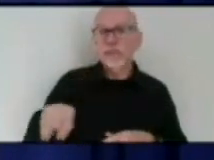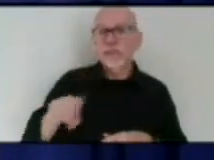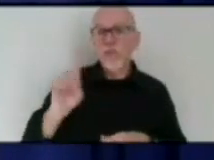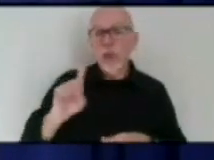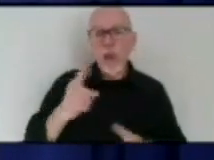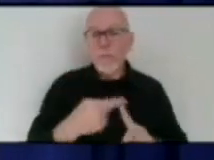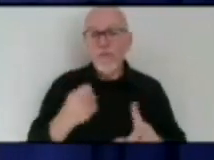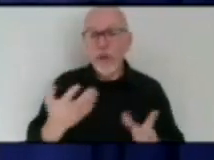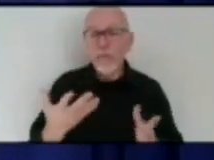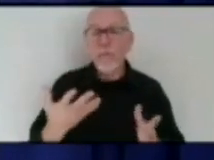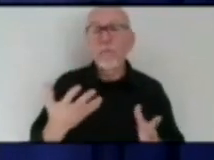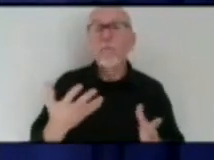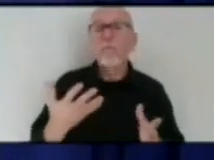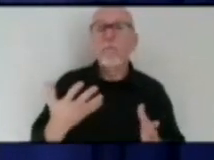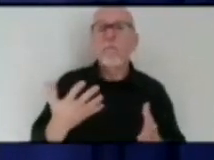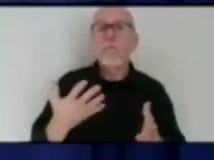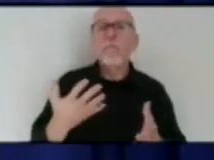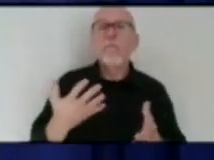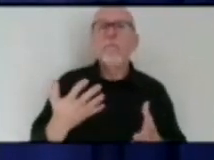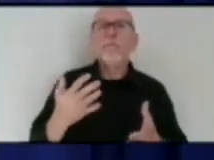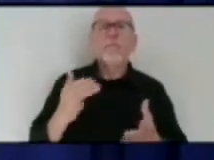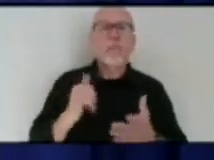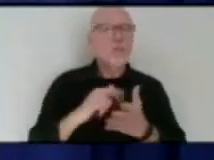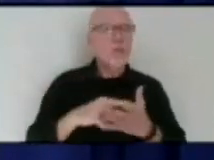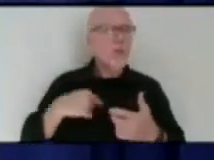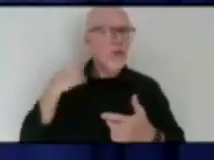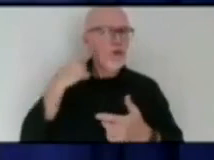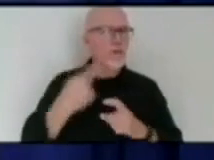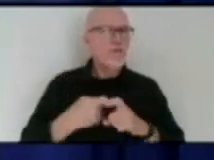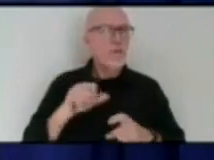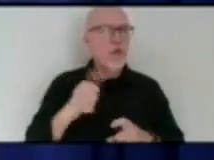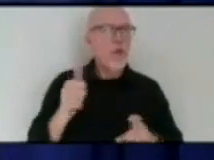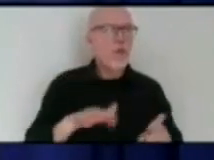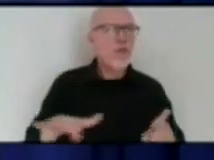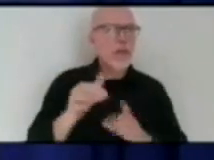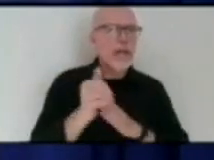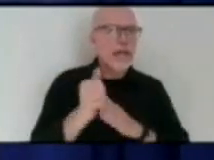this is what we're hearing from other leaders around the country as well.